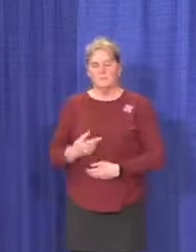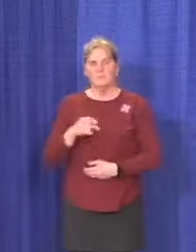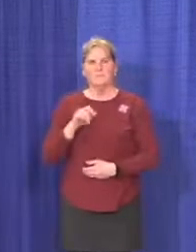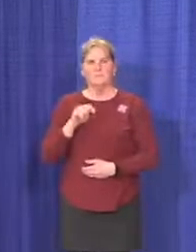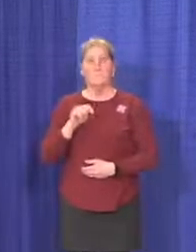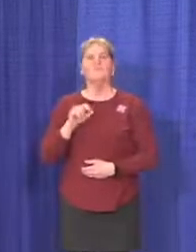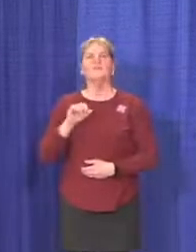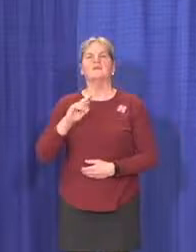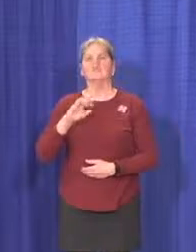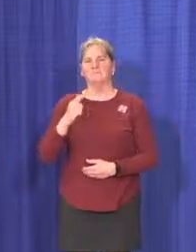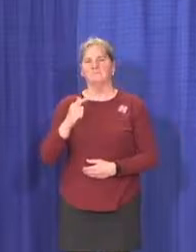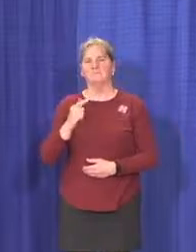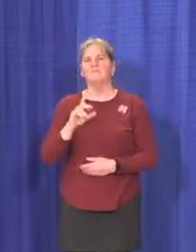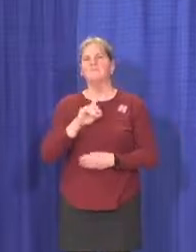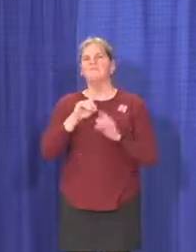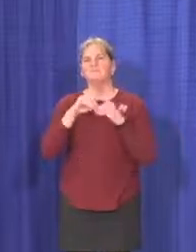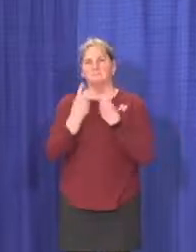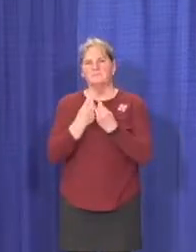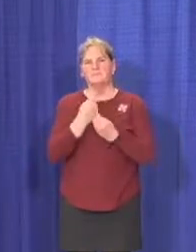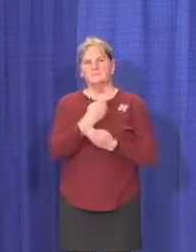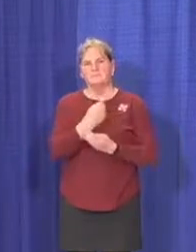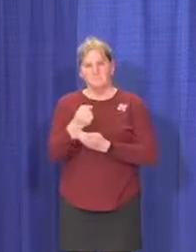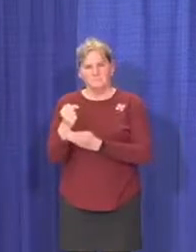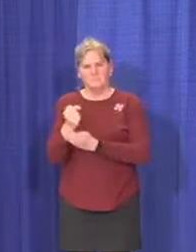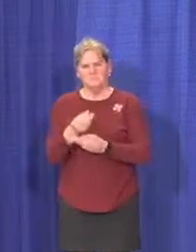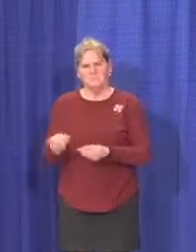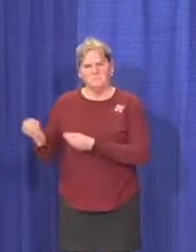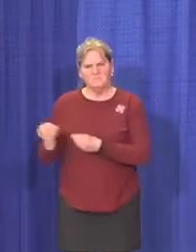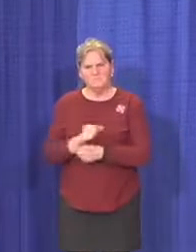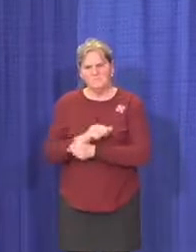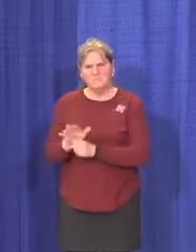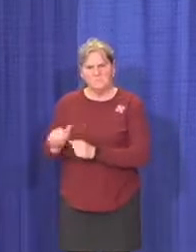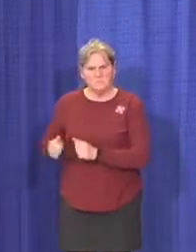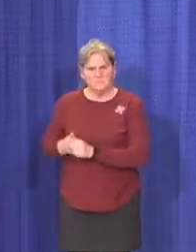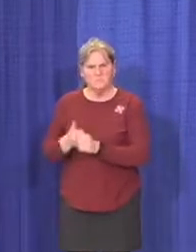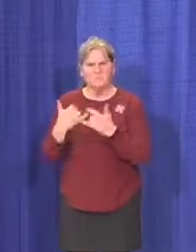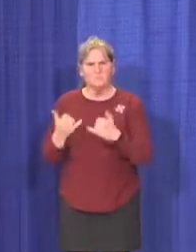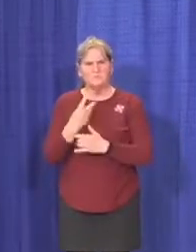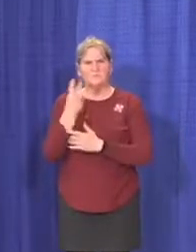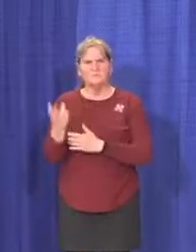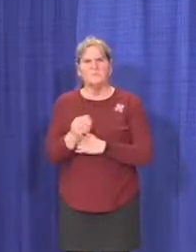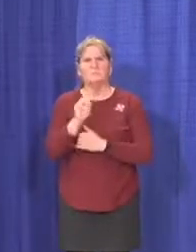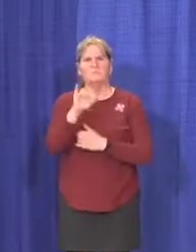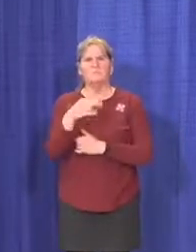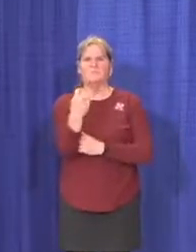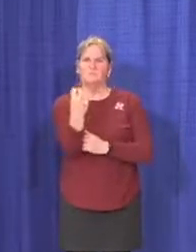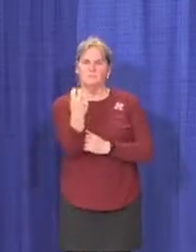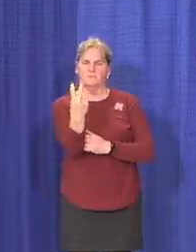Pat: I'm Pat Living with the Department of Health and social services and your moderator for the COVID-19